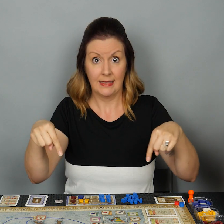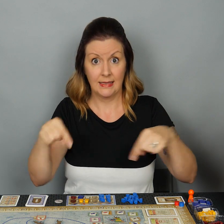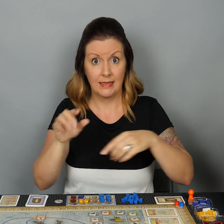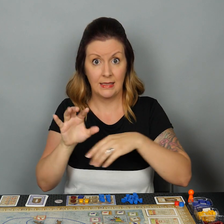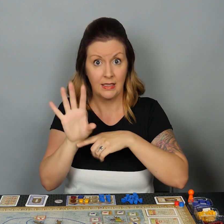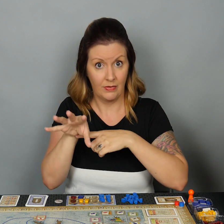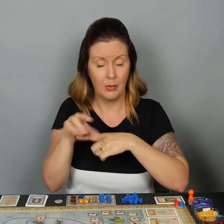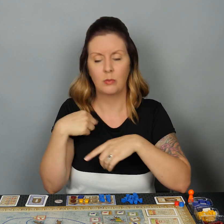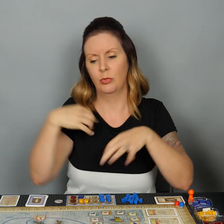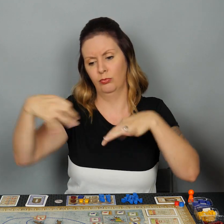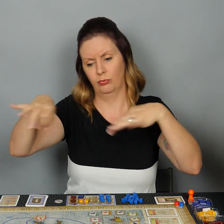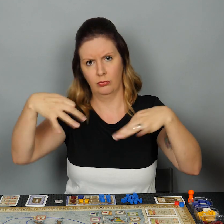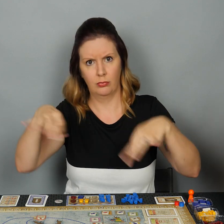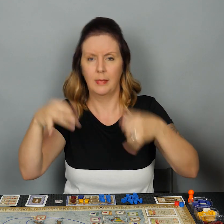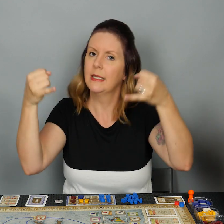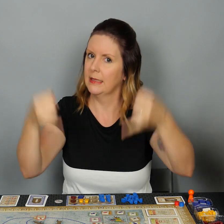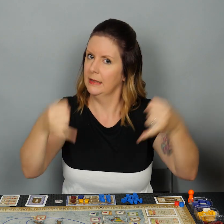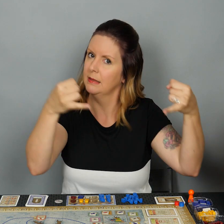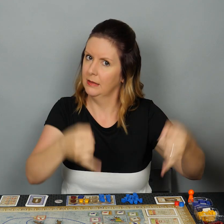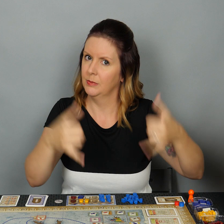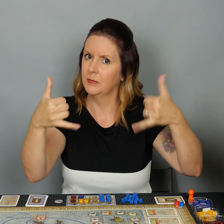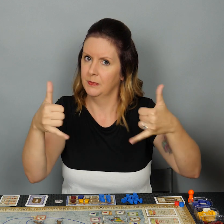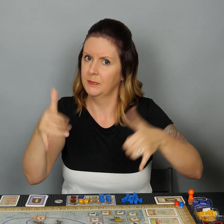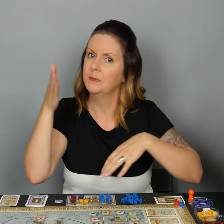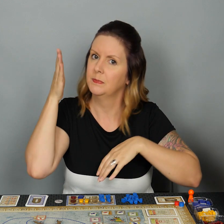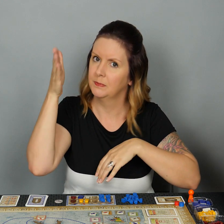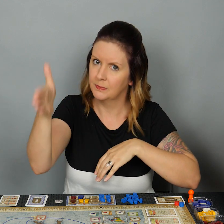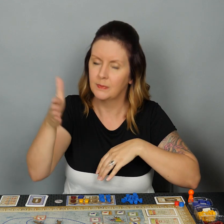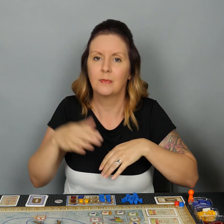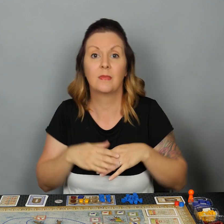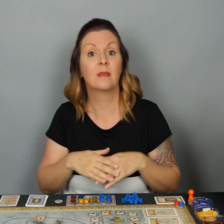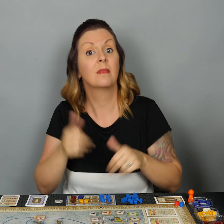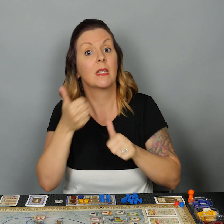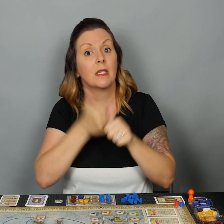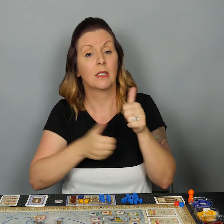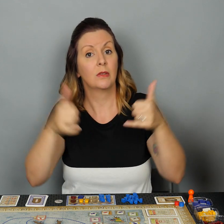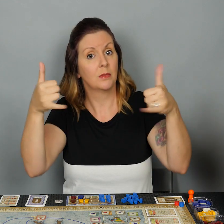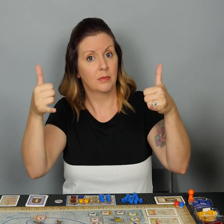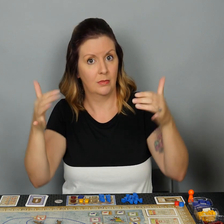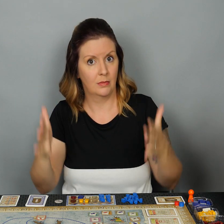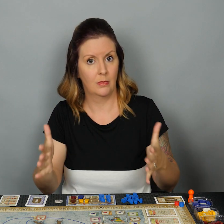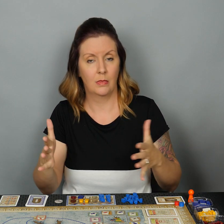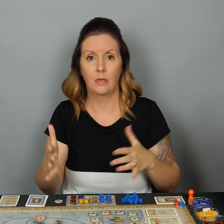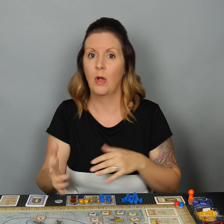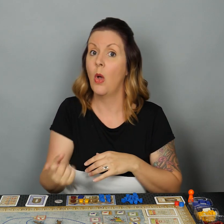In this video I’ll be showing Individual Play.